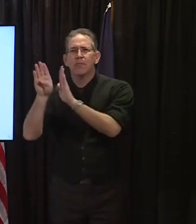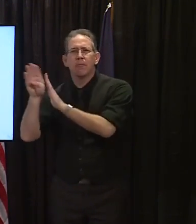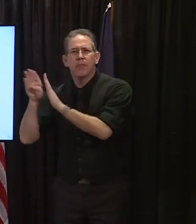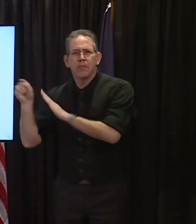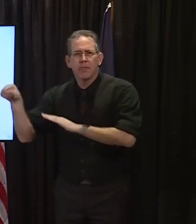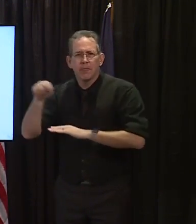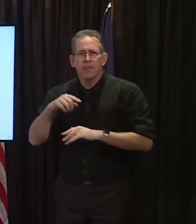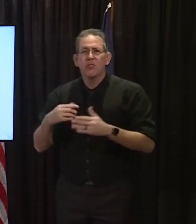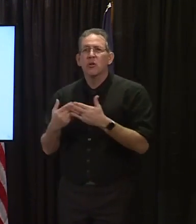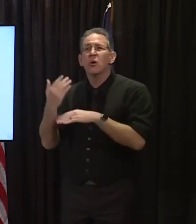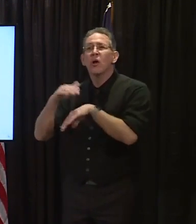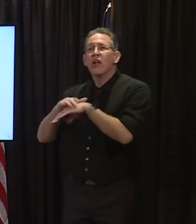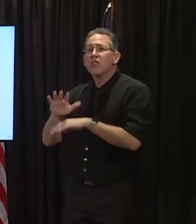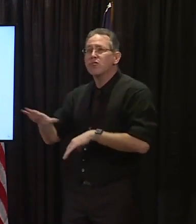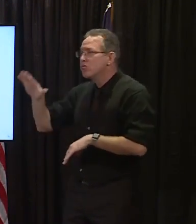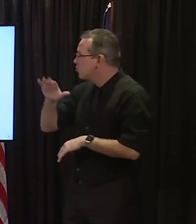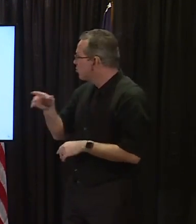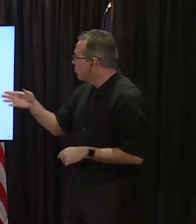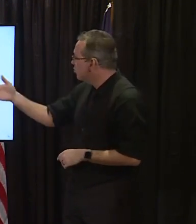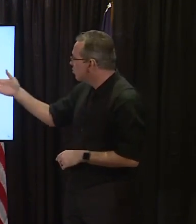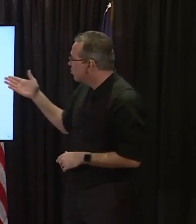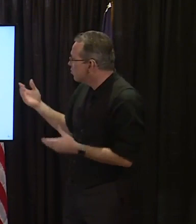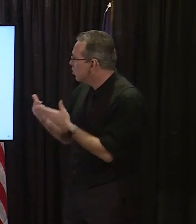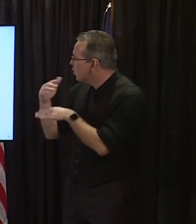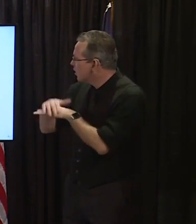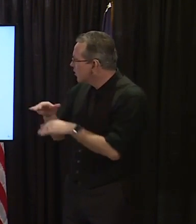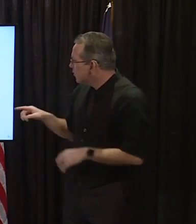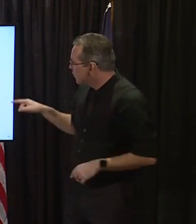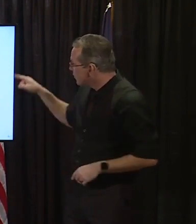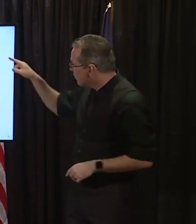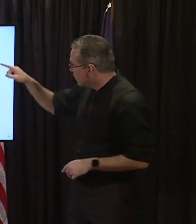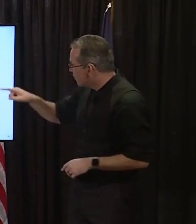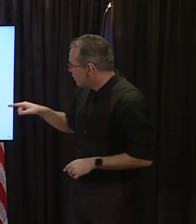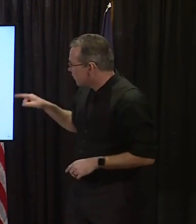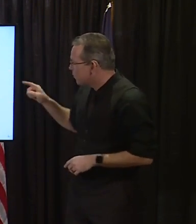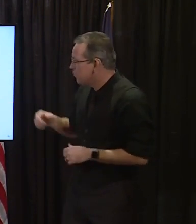reported cases uh in New England this week. If you take the estimates that